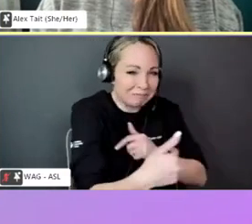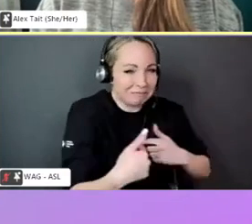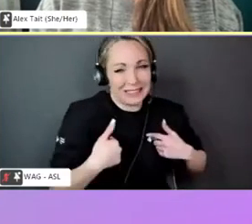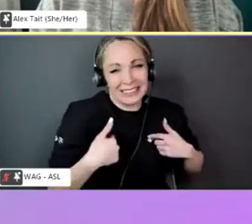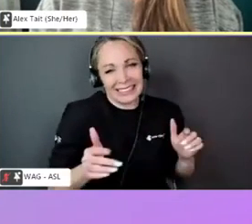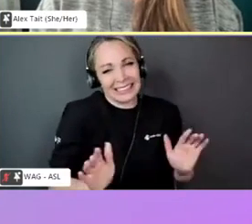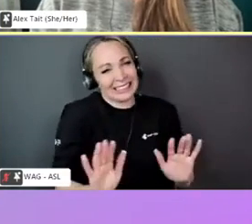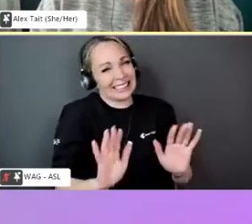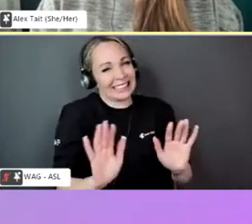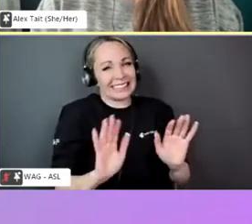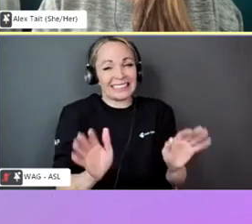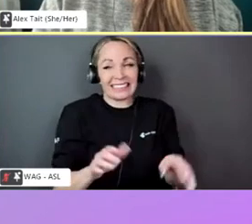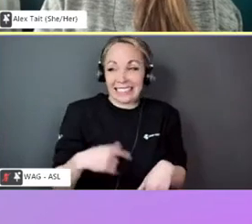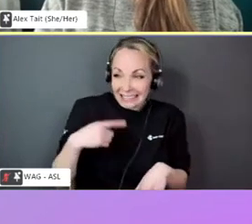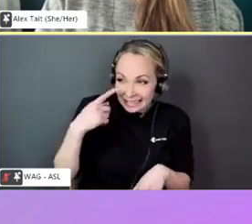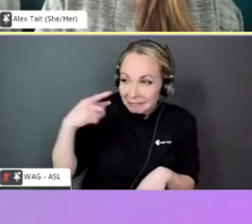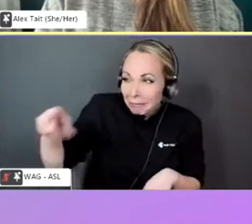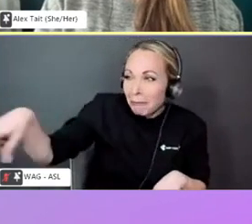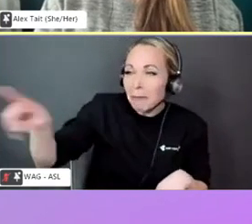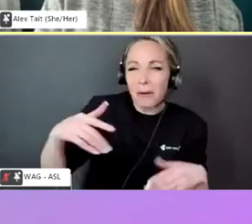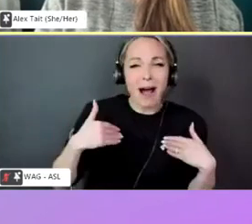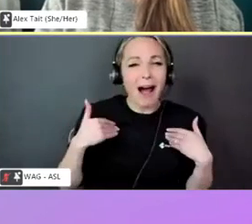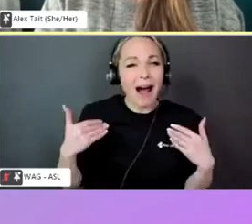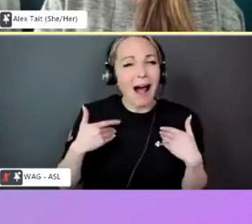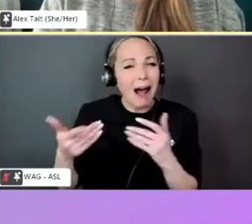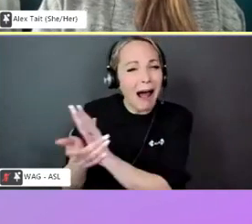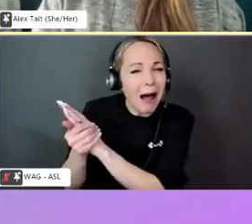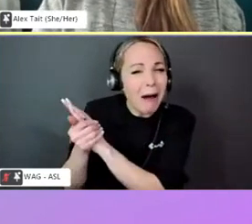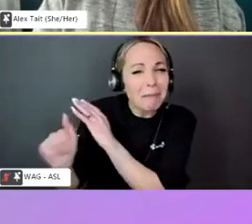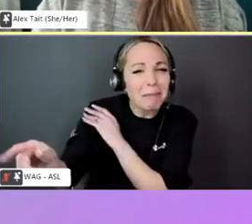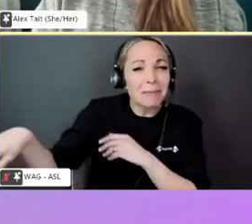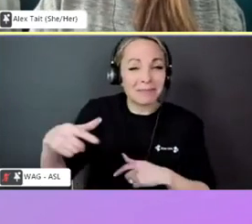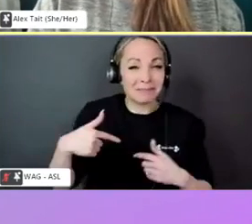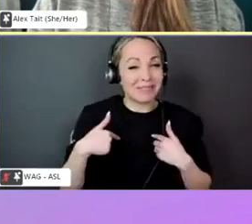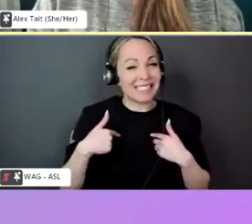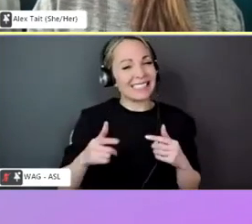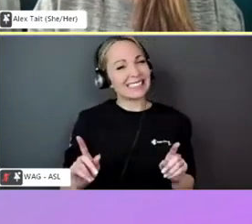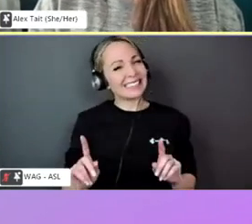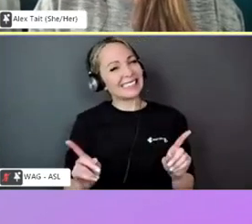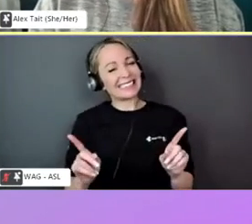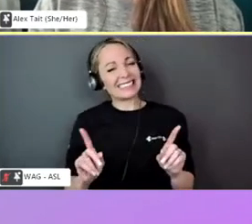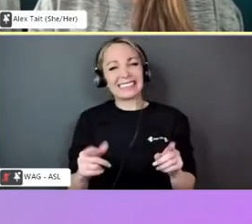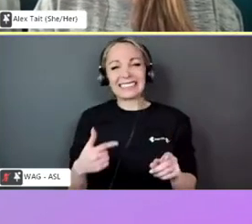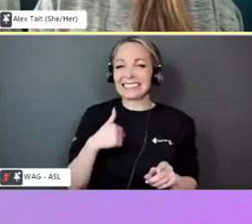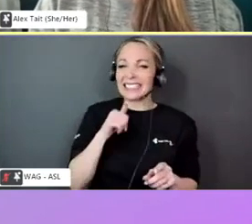technology, they feel they have a lack of experience skills or exposure, negatively compare and they themselves